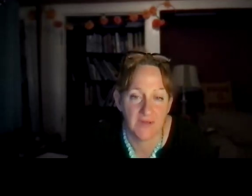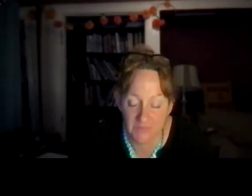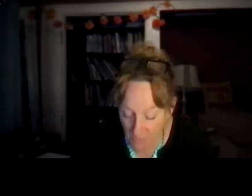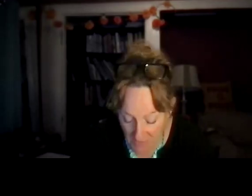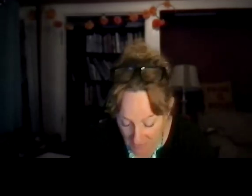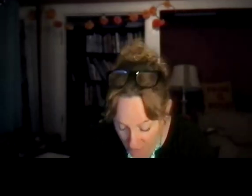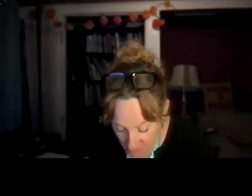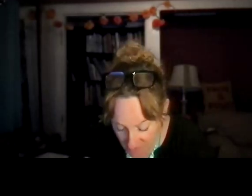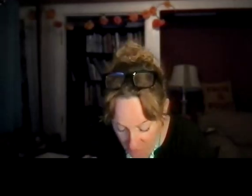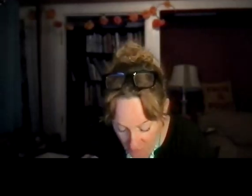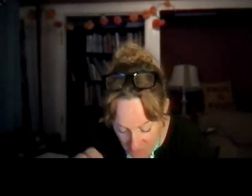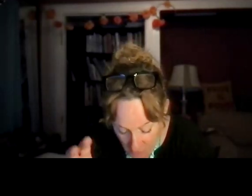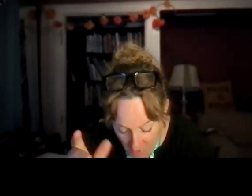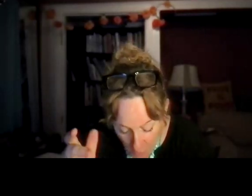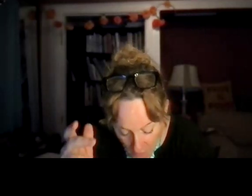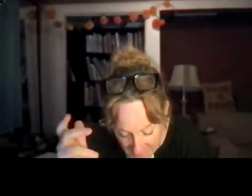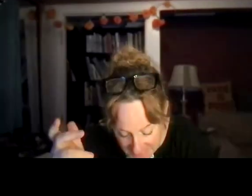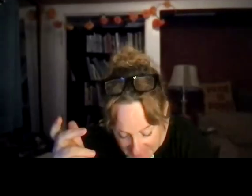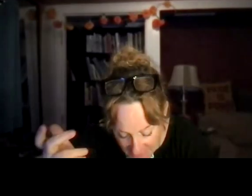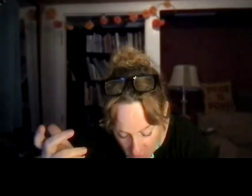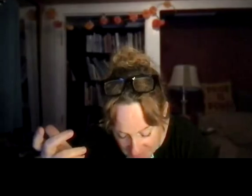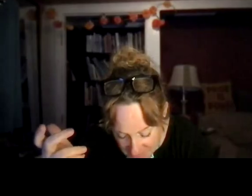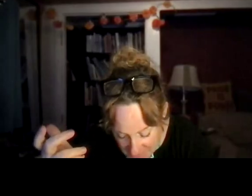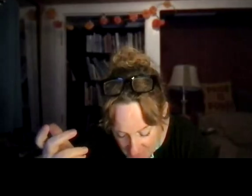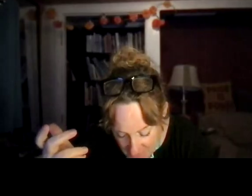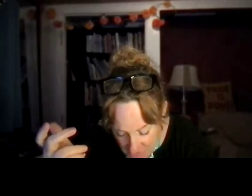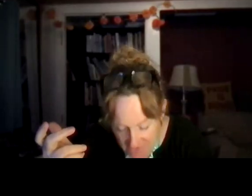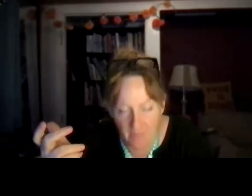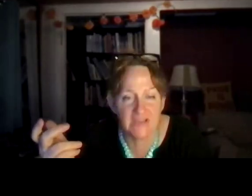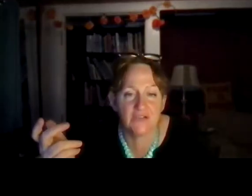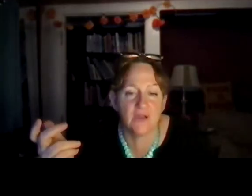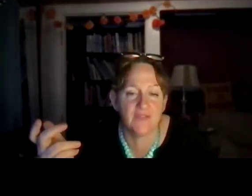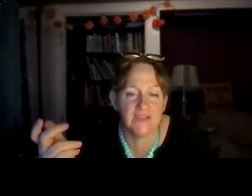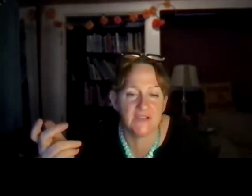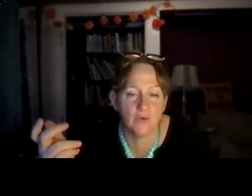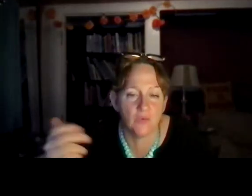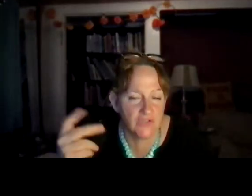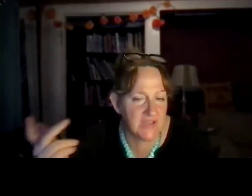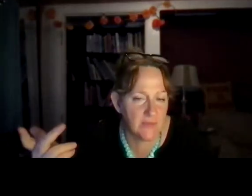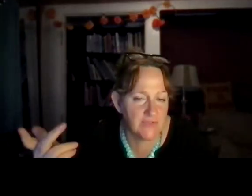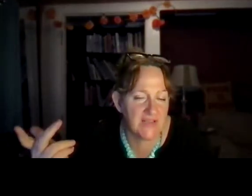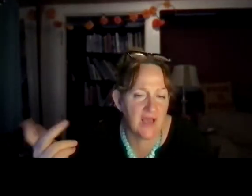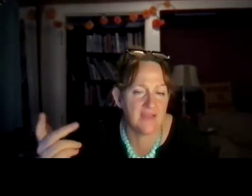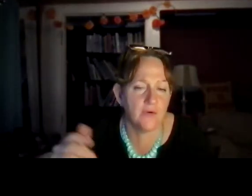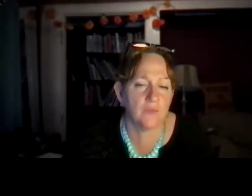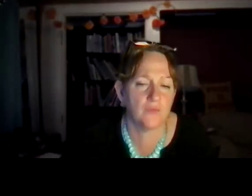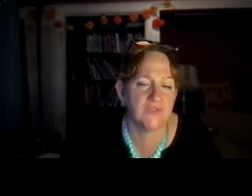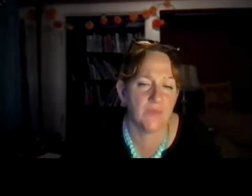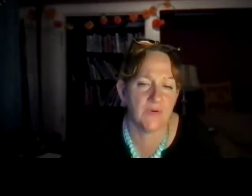Meriah: That's really, really cool. So what is the single piece of technology that makes your life easier? Would you say it was at the iphone. Was that what you're.